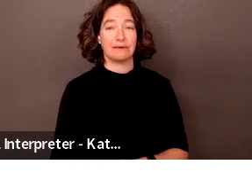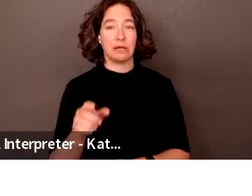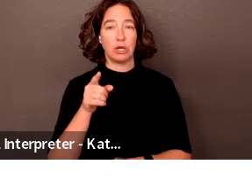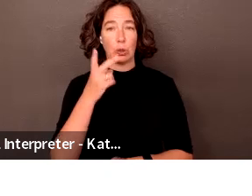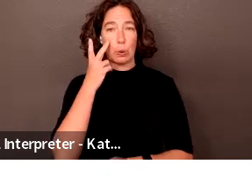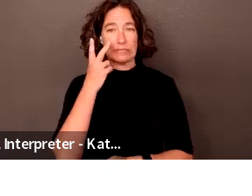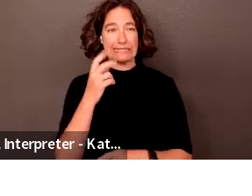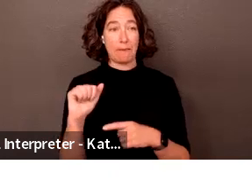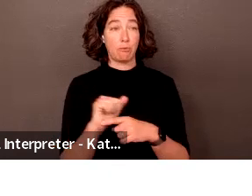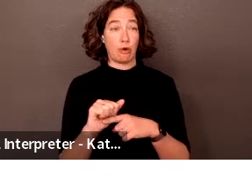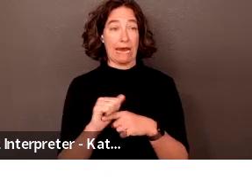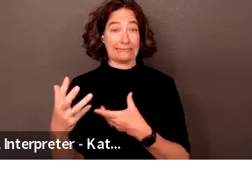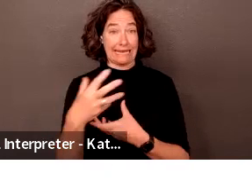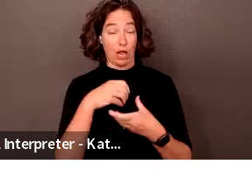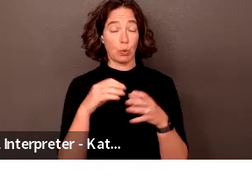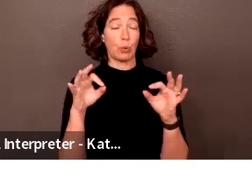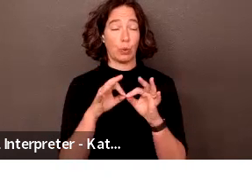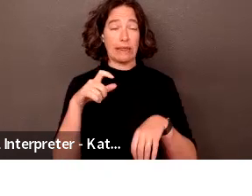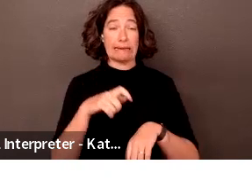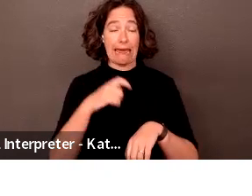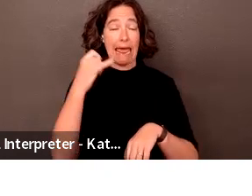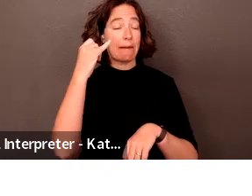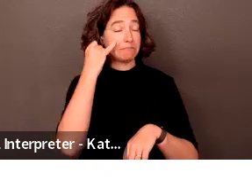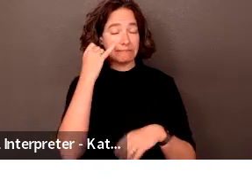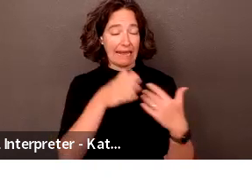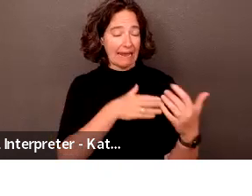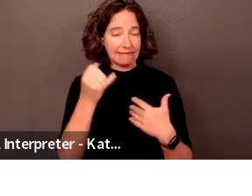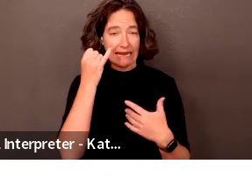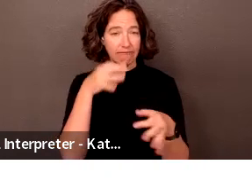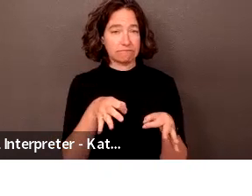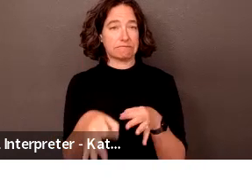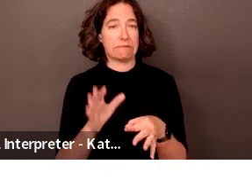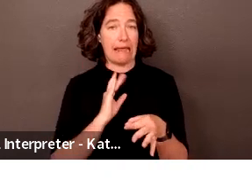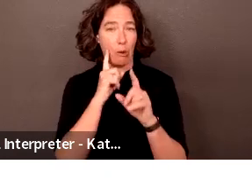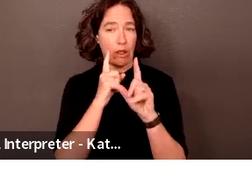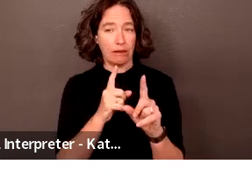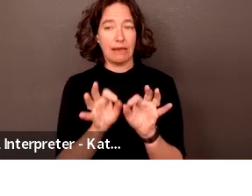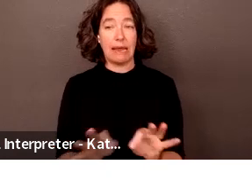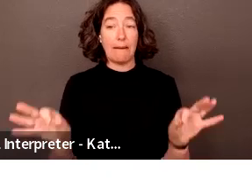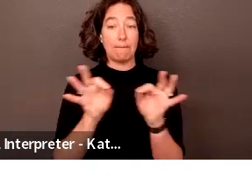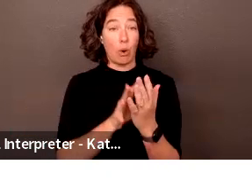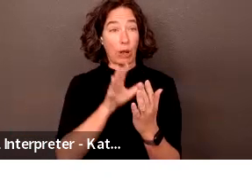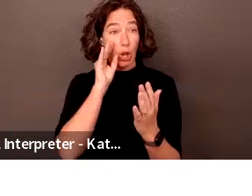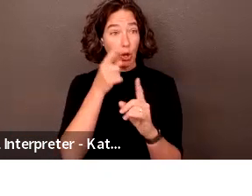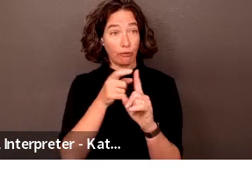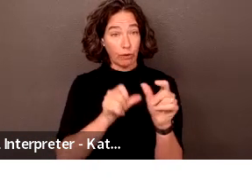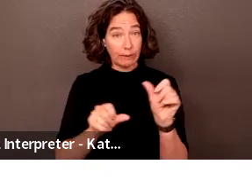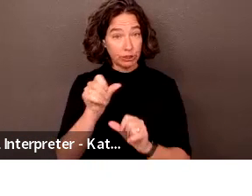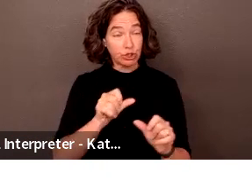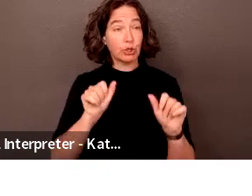Doesn't matter but make sure to -- Andrea and myself. Emcee: Perfect. Welcome, everyone.